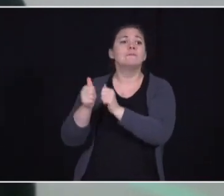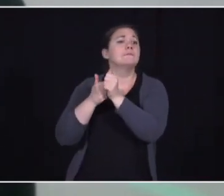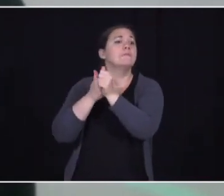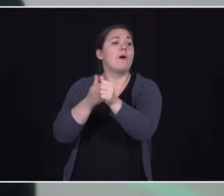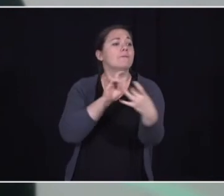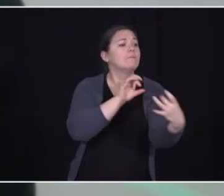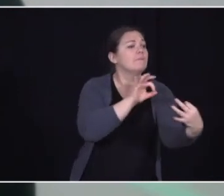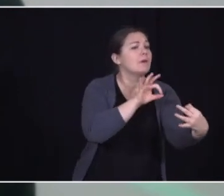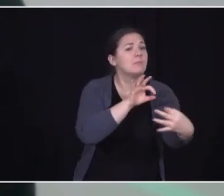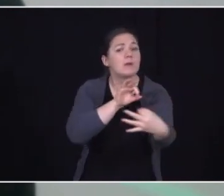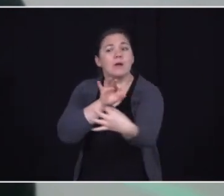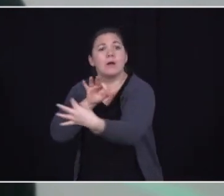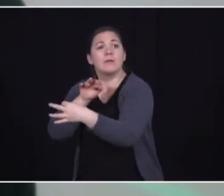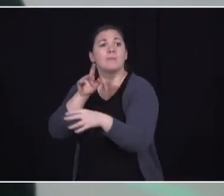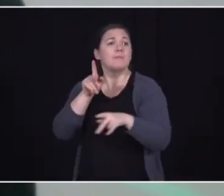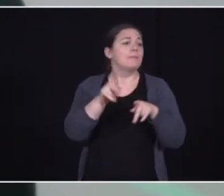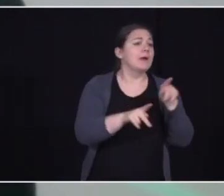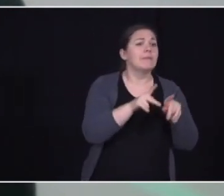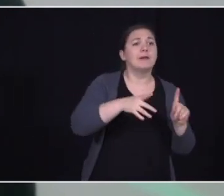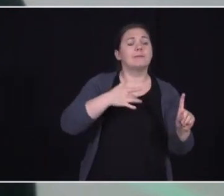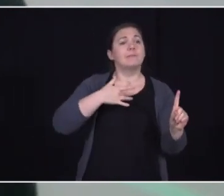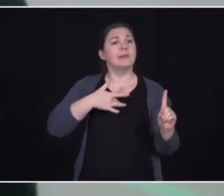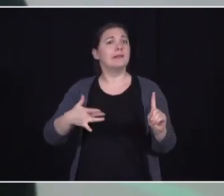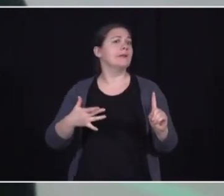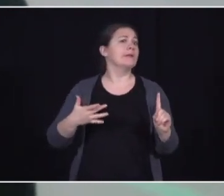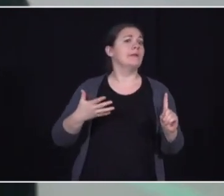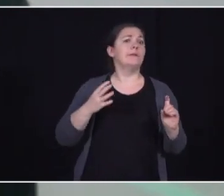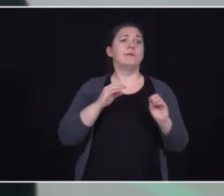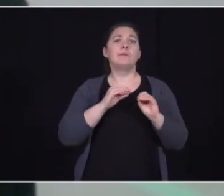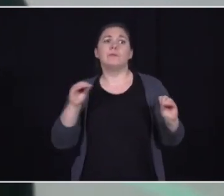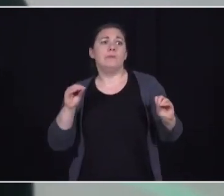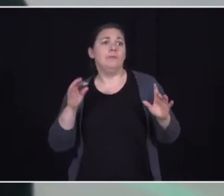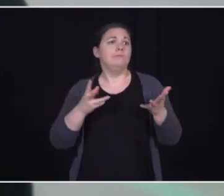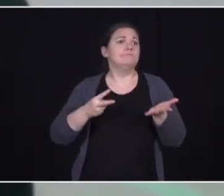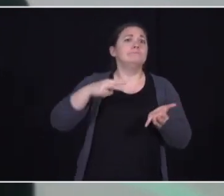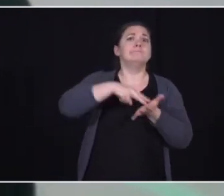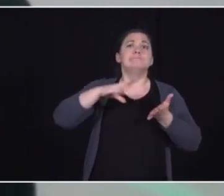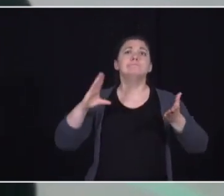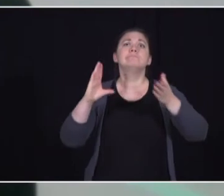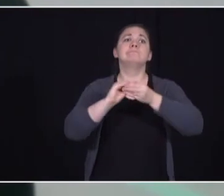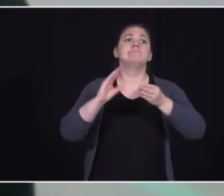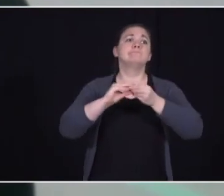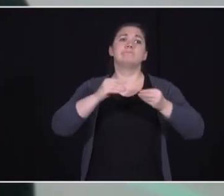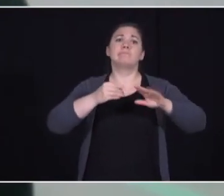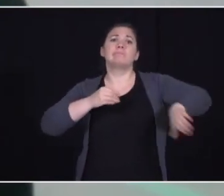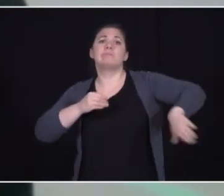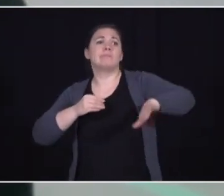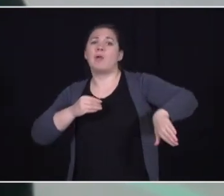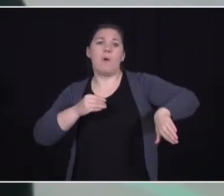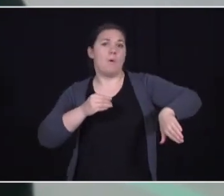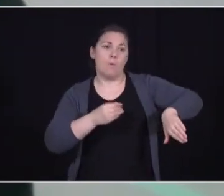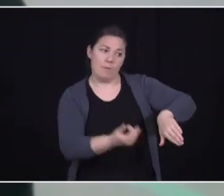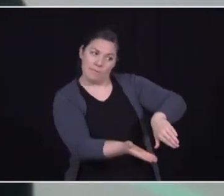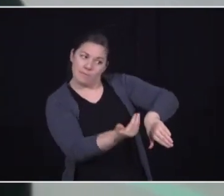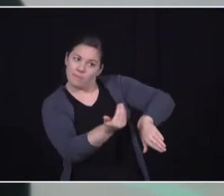principles that are aligned in our framework as well as input from affected parties including those are historically undistributed in decision-making post up